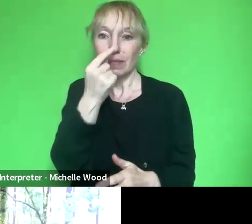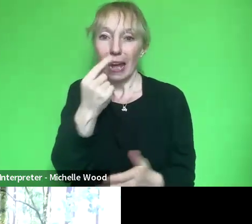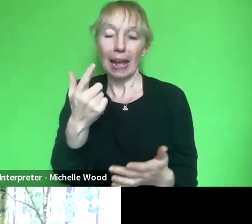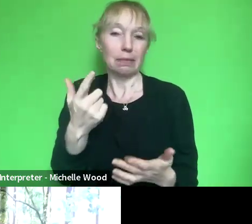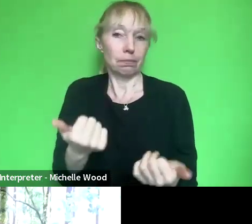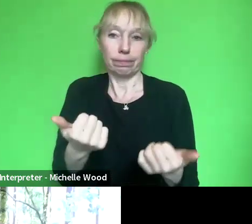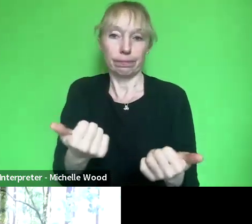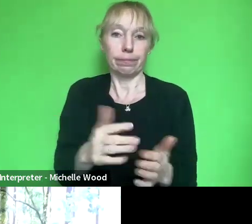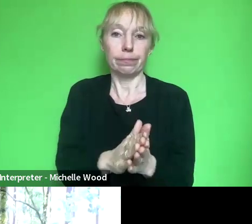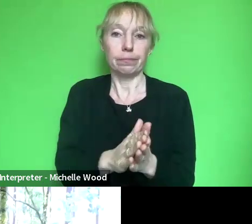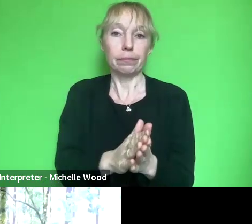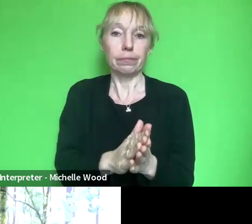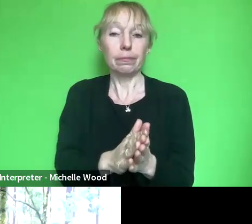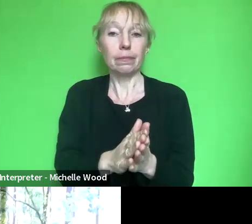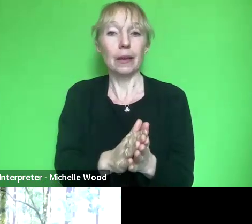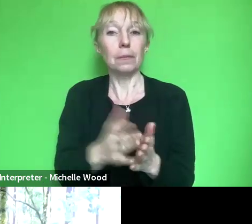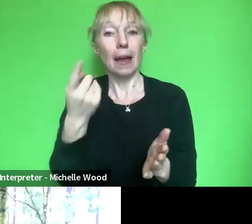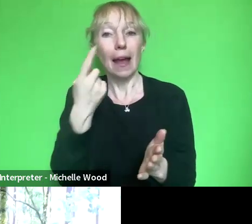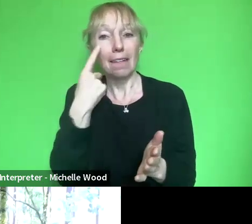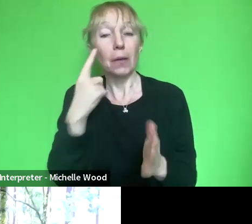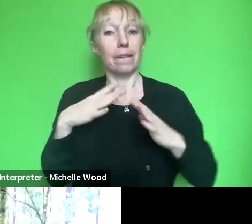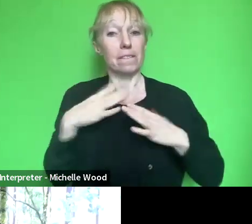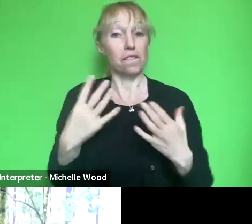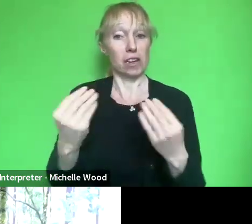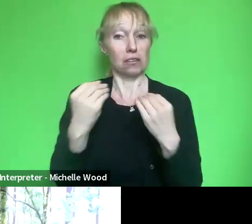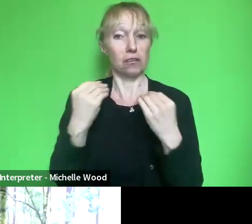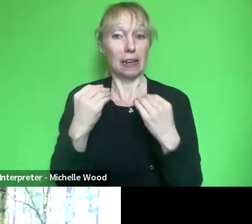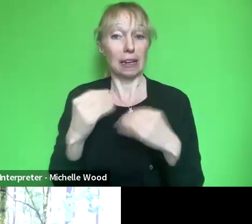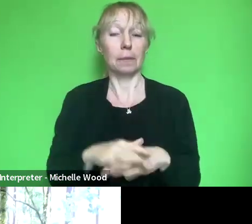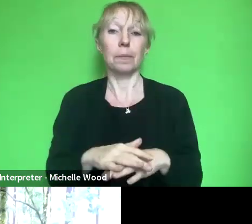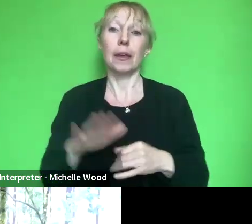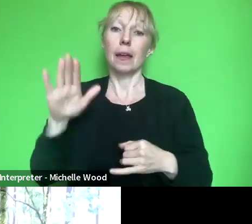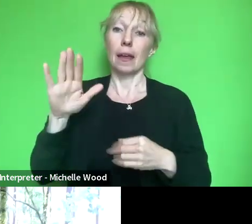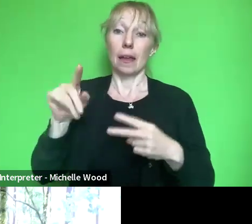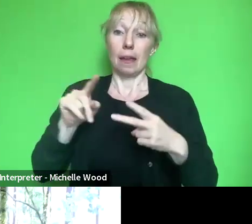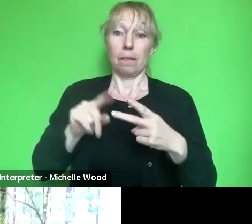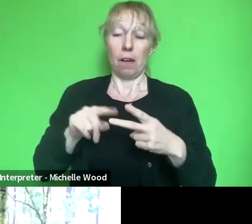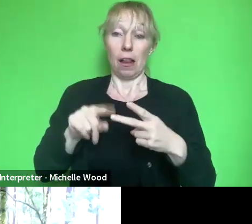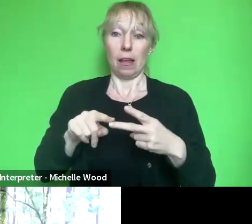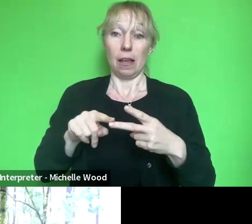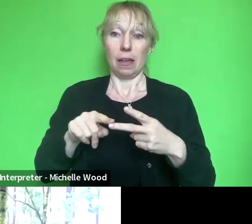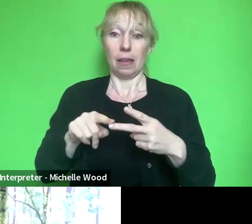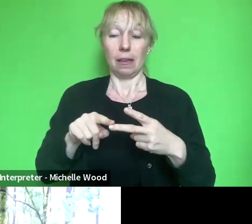But again, looking at that free training that's happening. And finally, I still get to make a difference